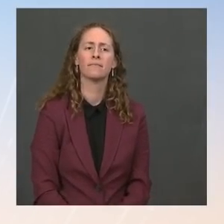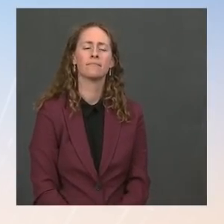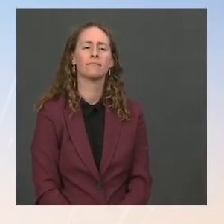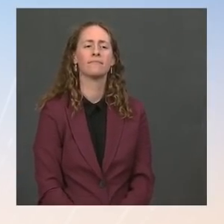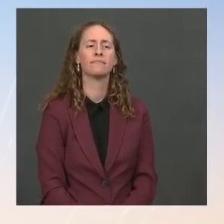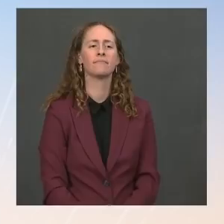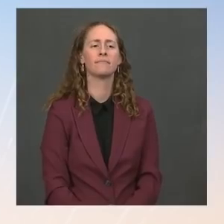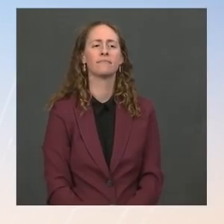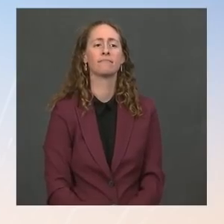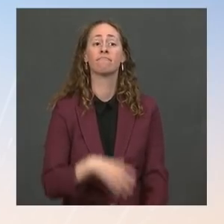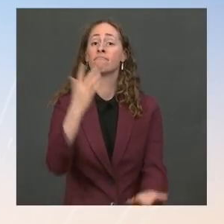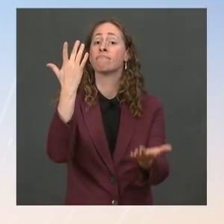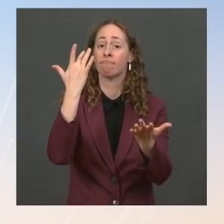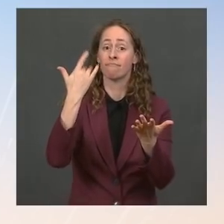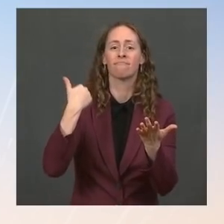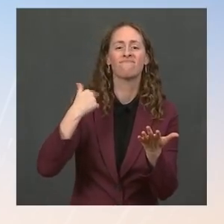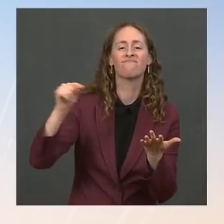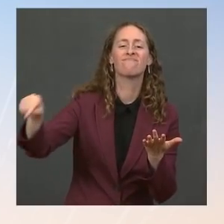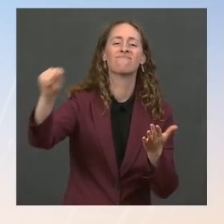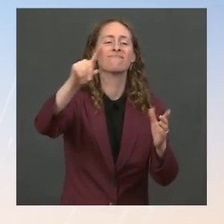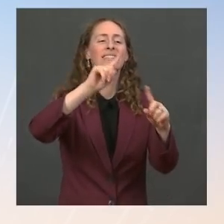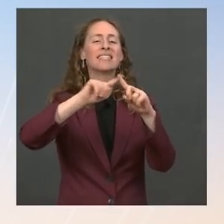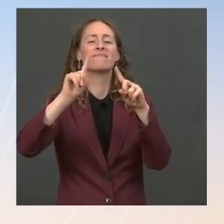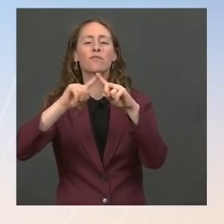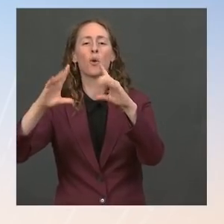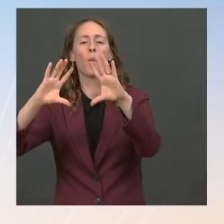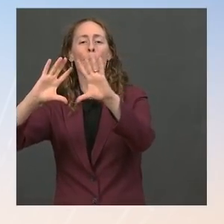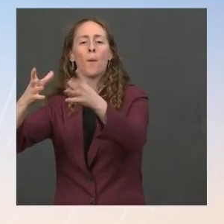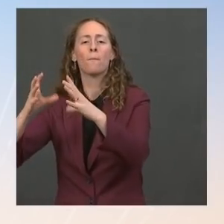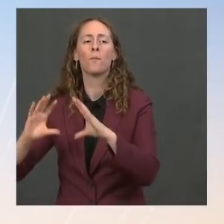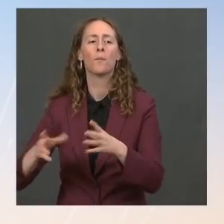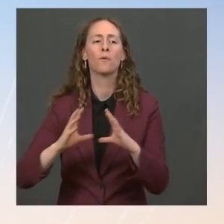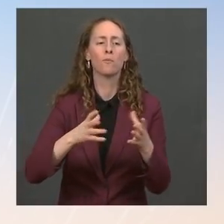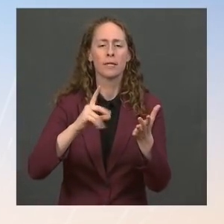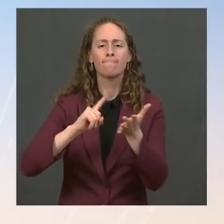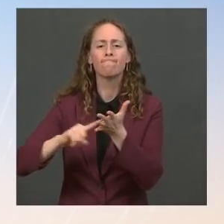that were both interagency and working with a range of countries and partners in the world